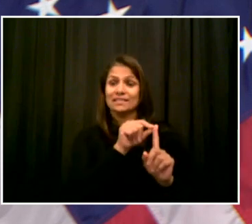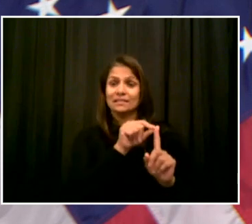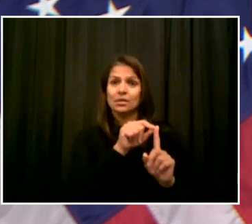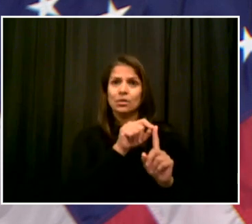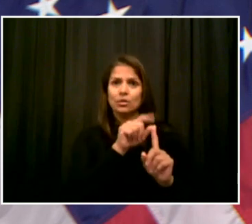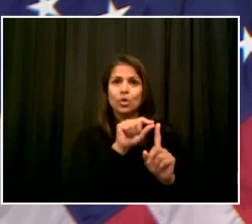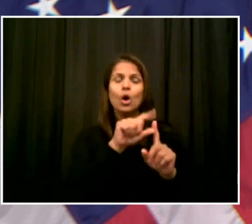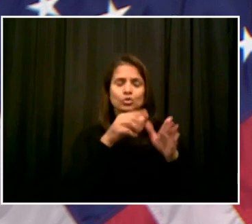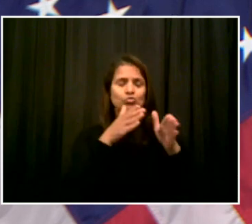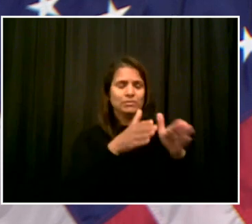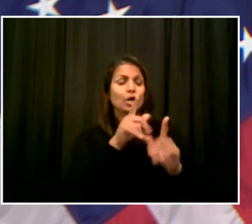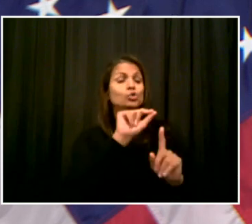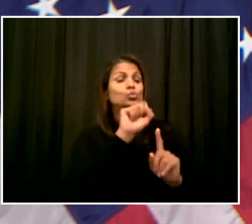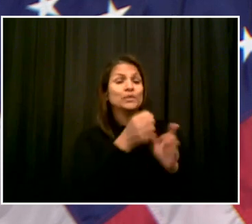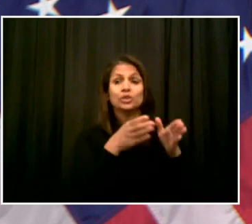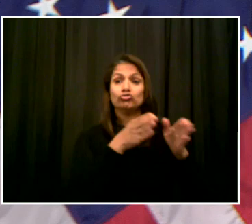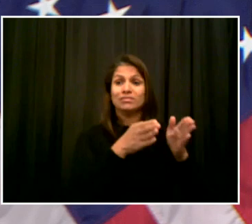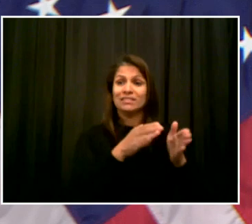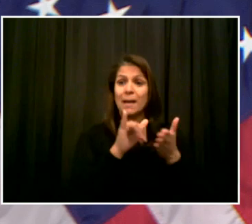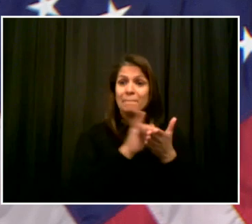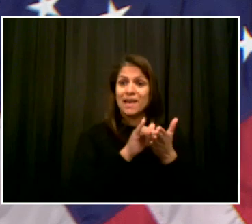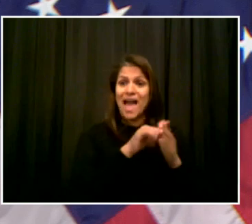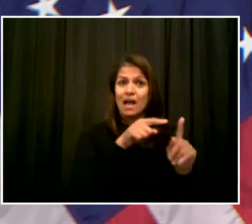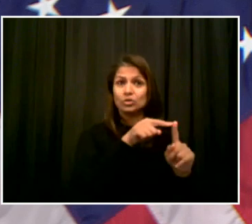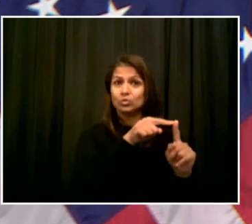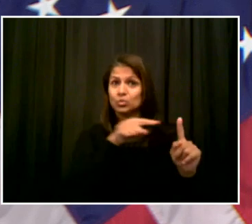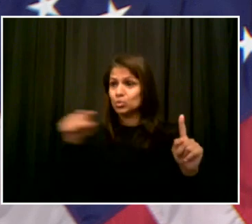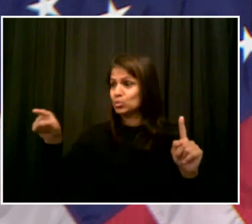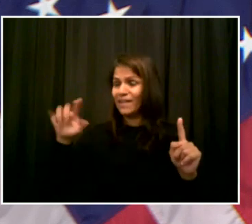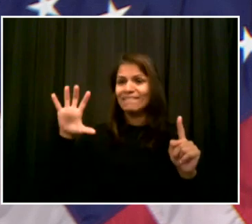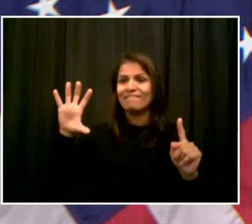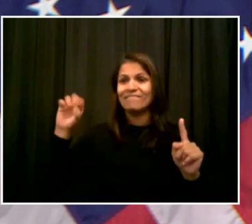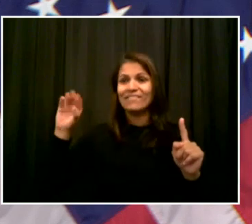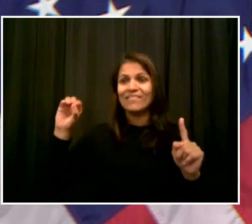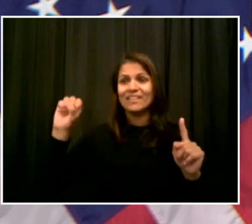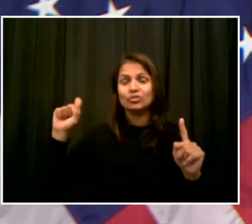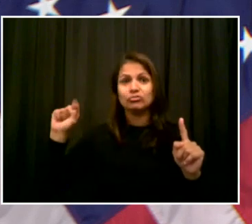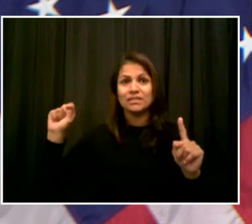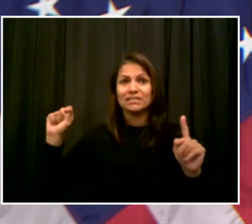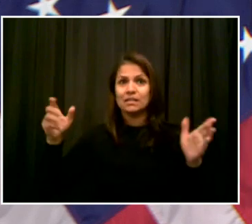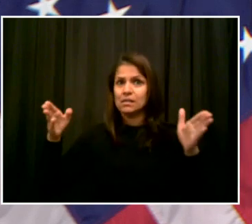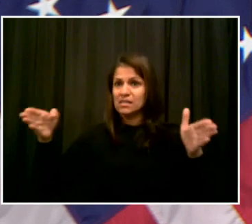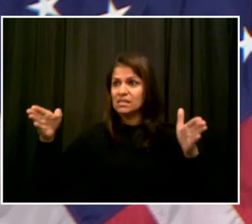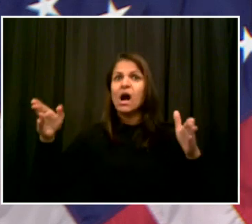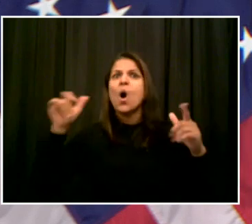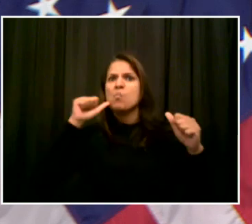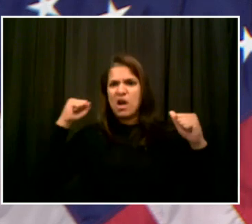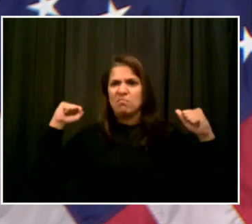TO THE 50s, THEN ISOLATE IT IN THE BRONX.